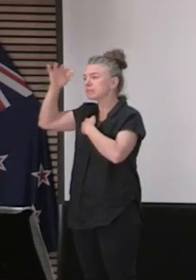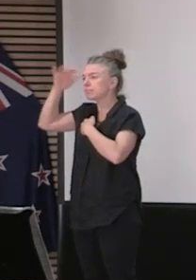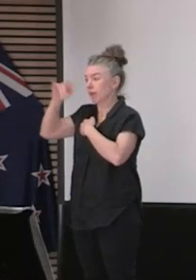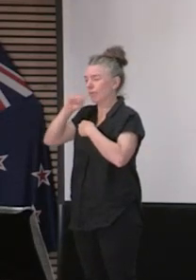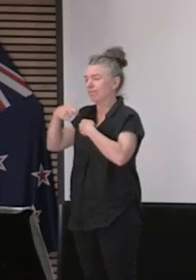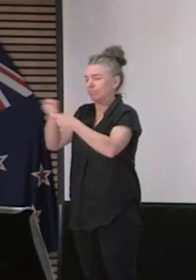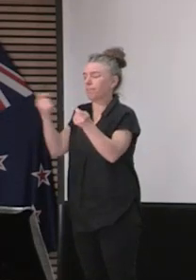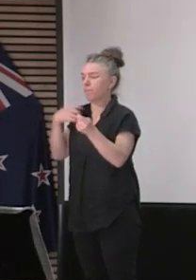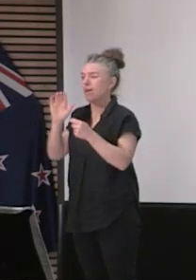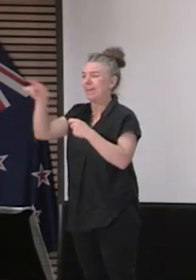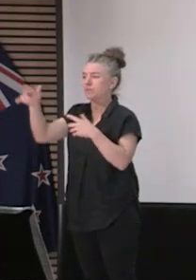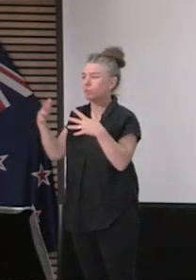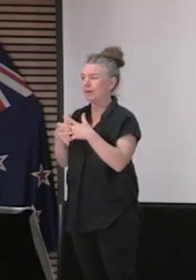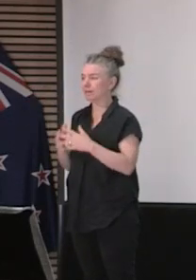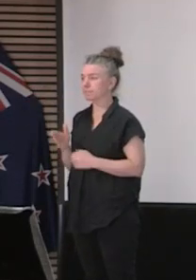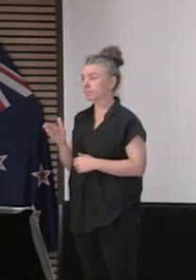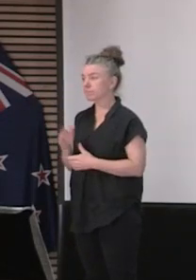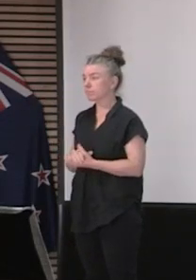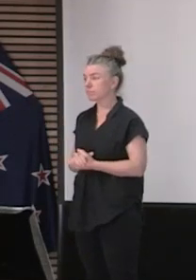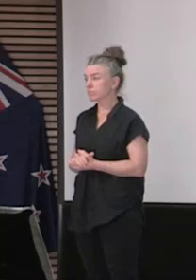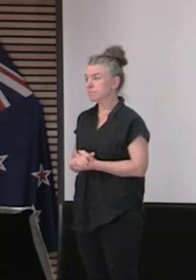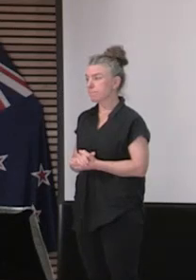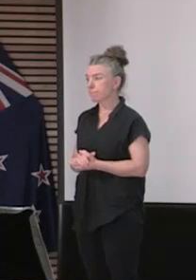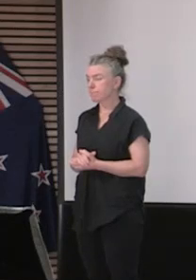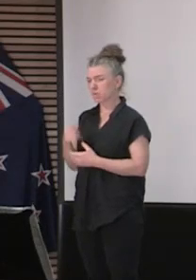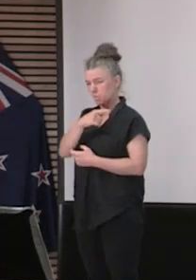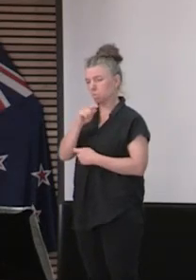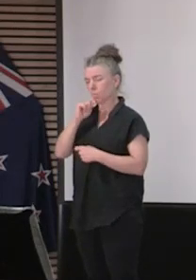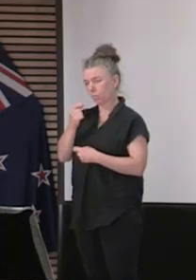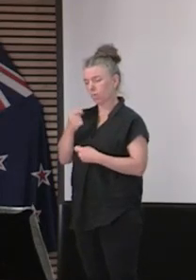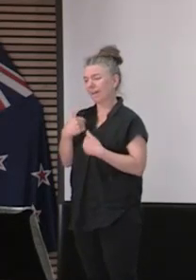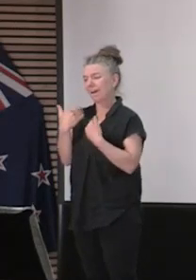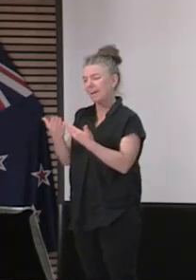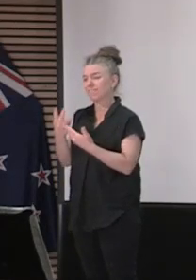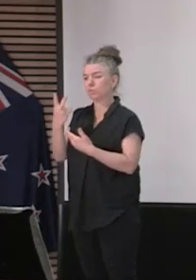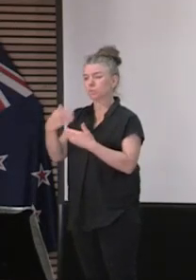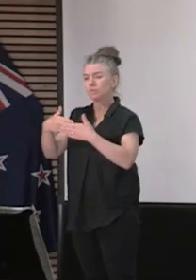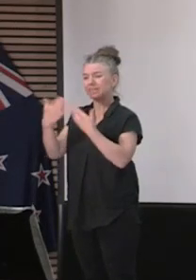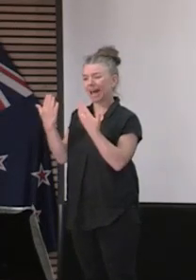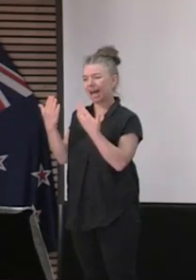Just going back on the noticeperiod to ramp up.